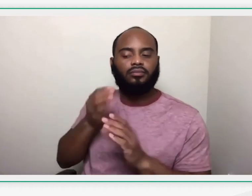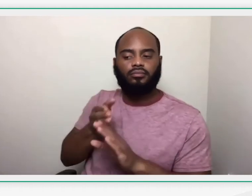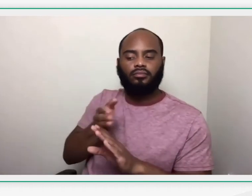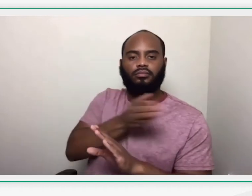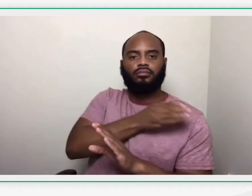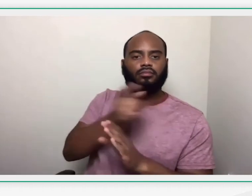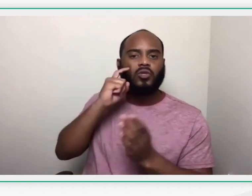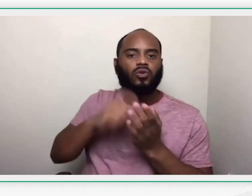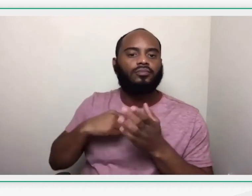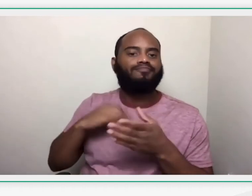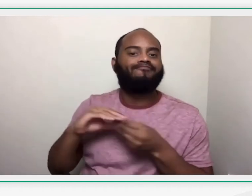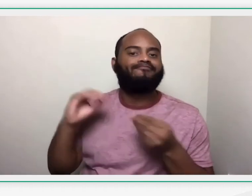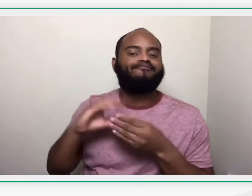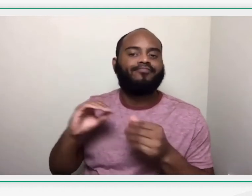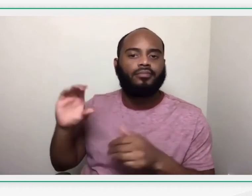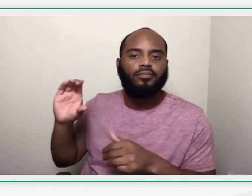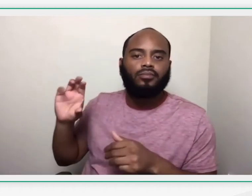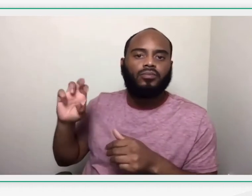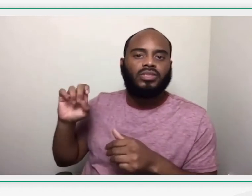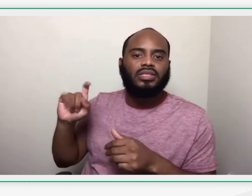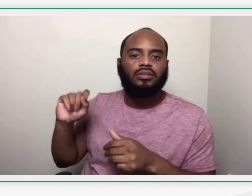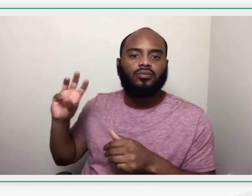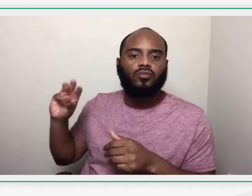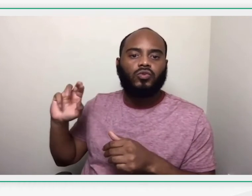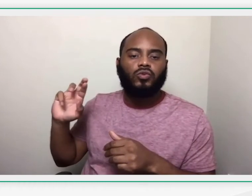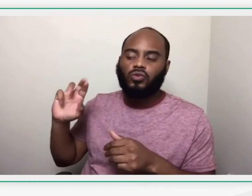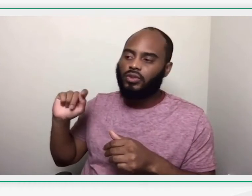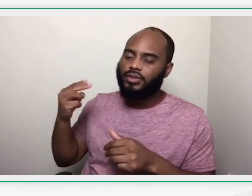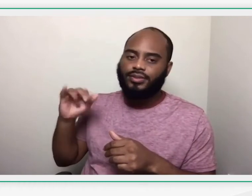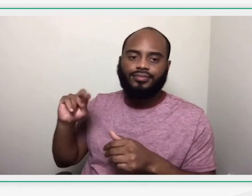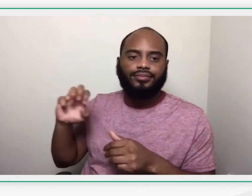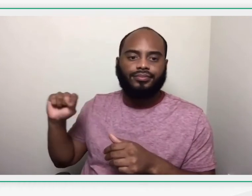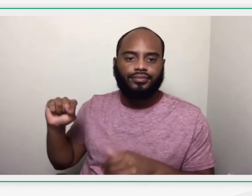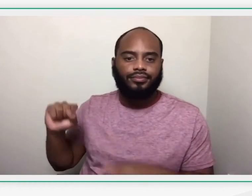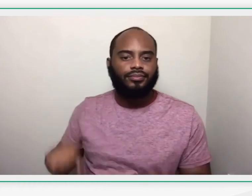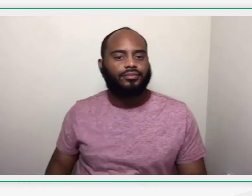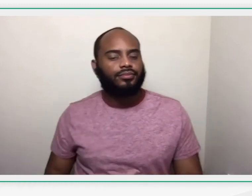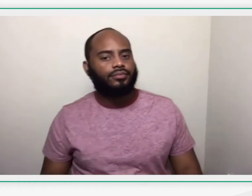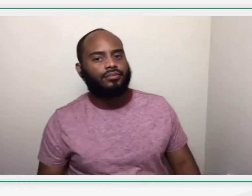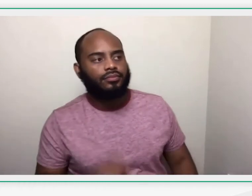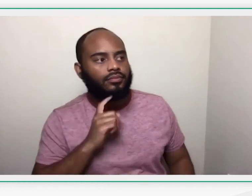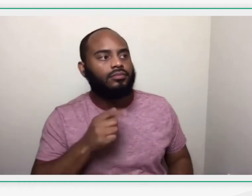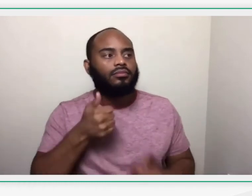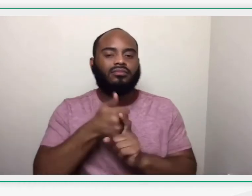As I've stated along the way, I keep mentioning and reiterating creditworthiness.